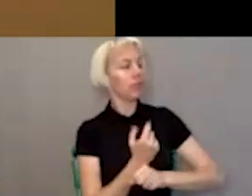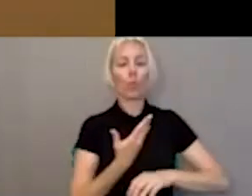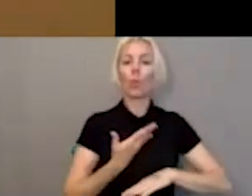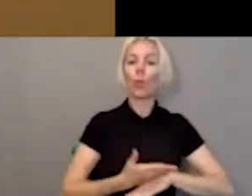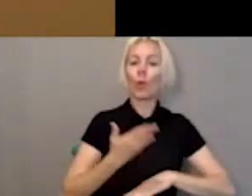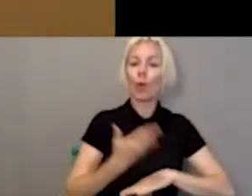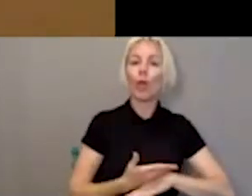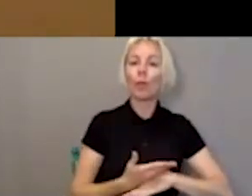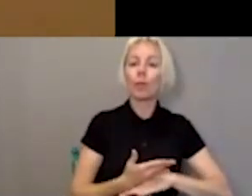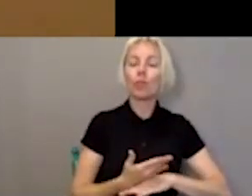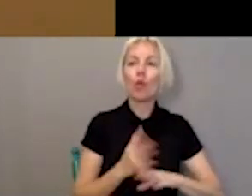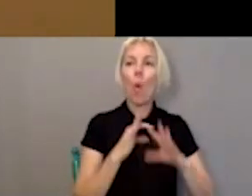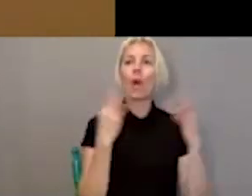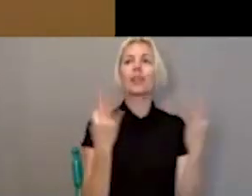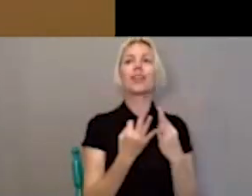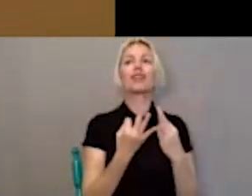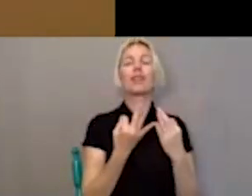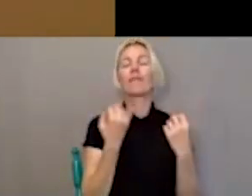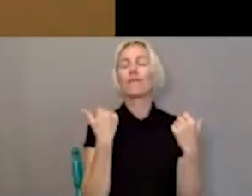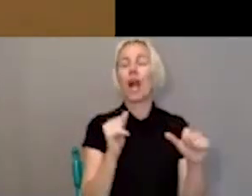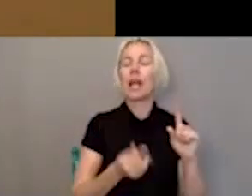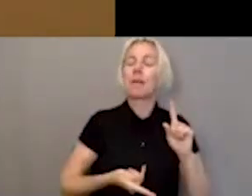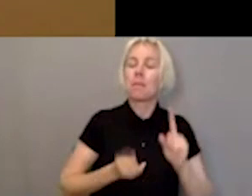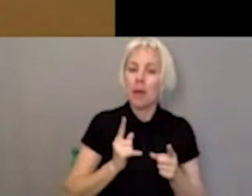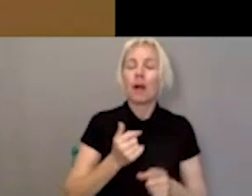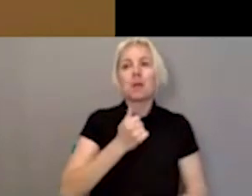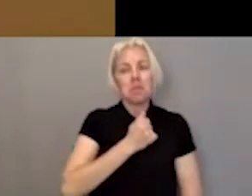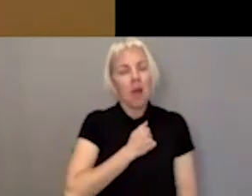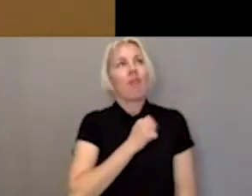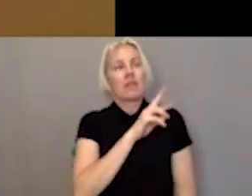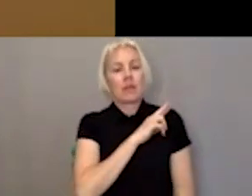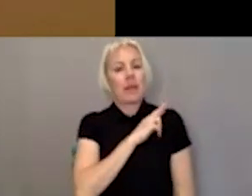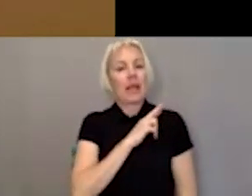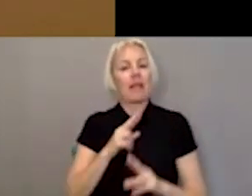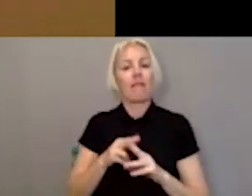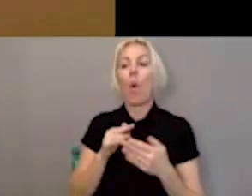they need to do more in the space. And I think, as Lil has mentioned, we need to talk to kids